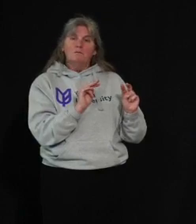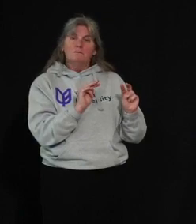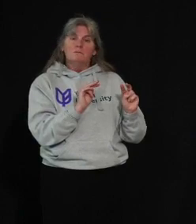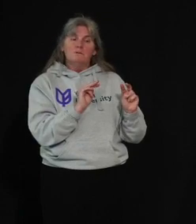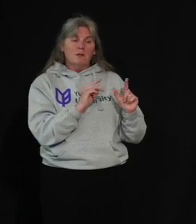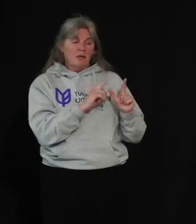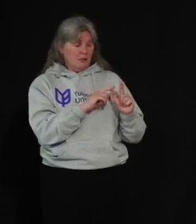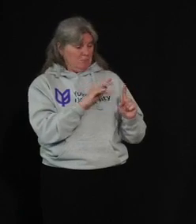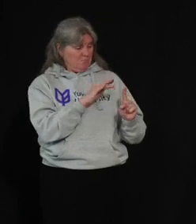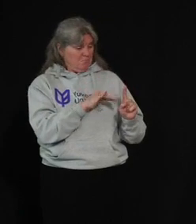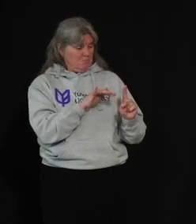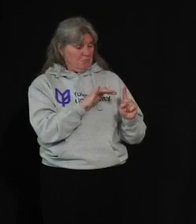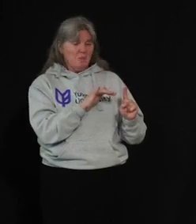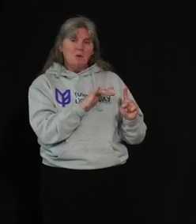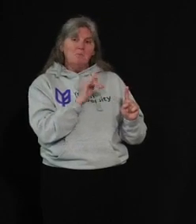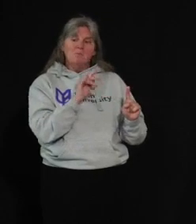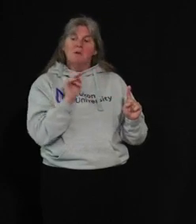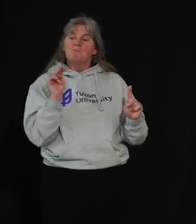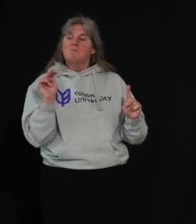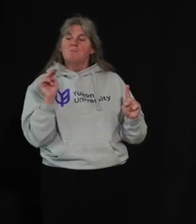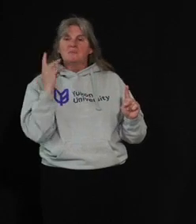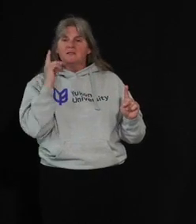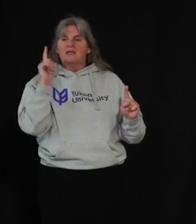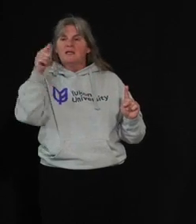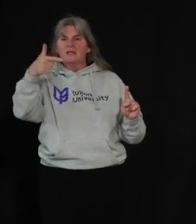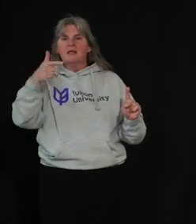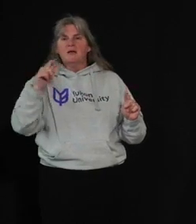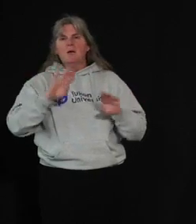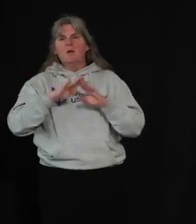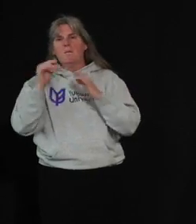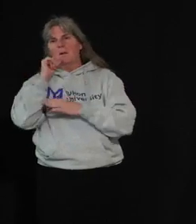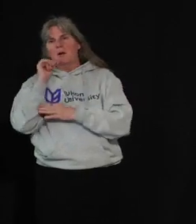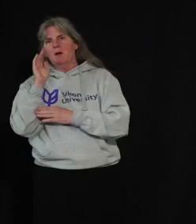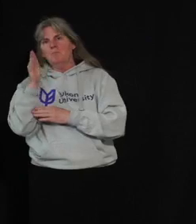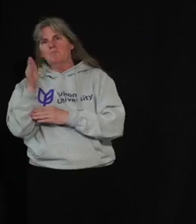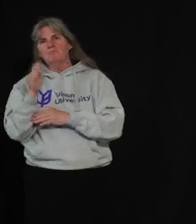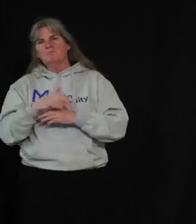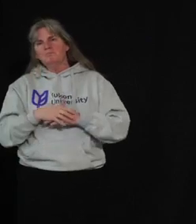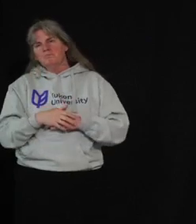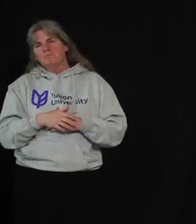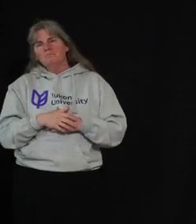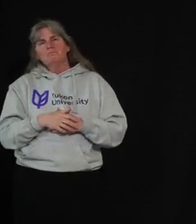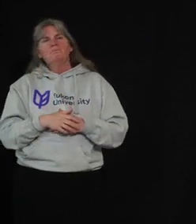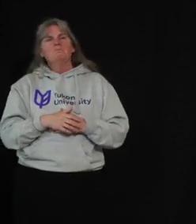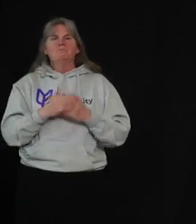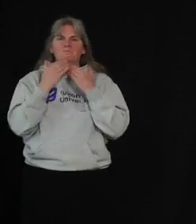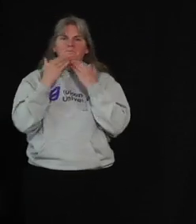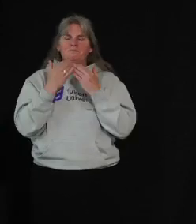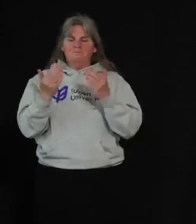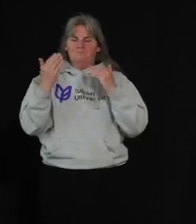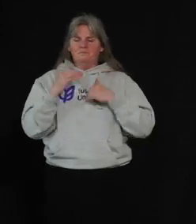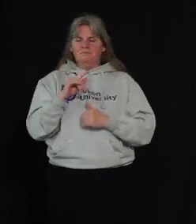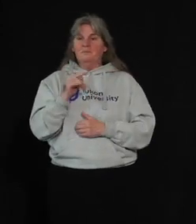kinks with that. Then we can tackle bars in a later phase. Thank you.